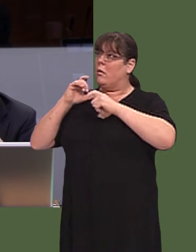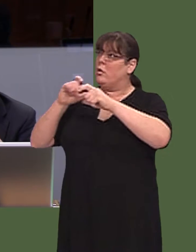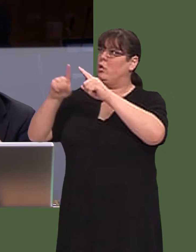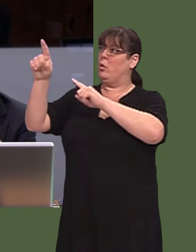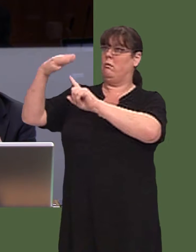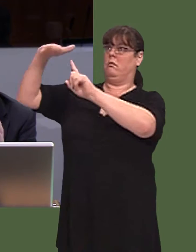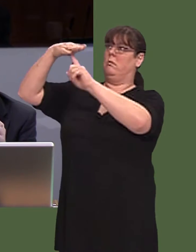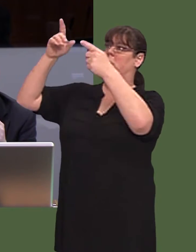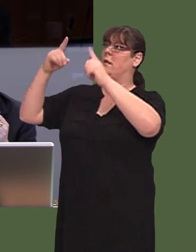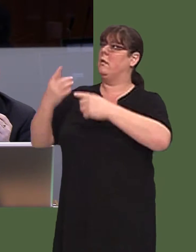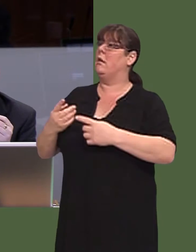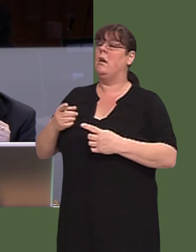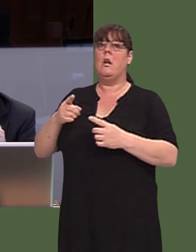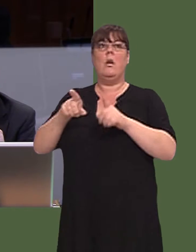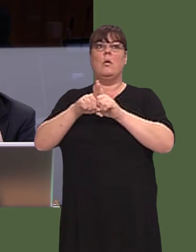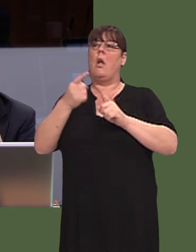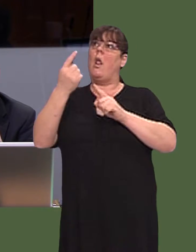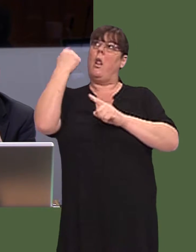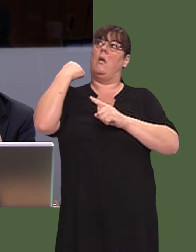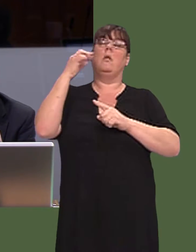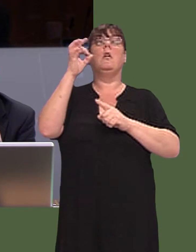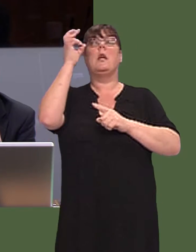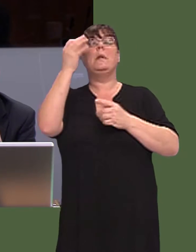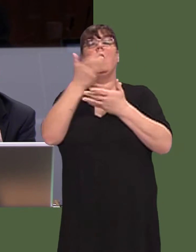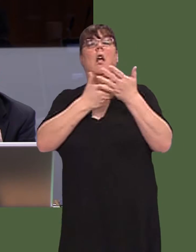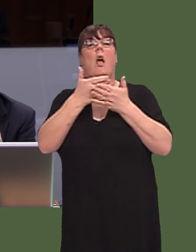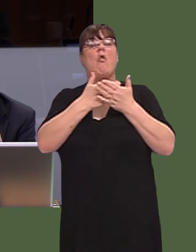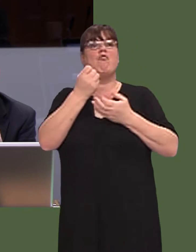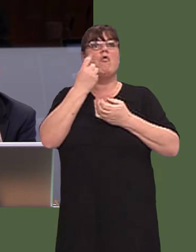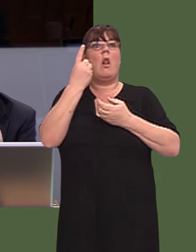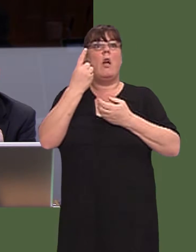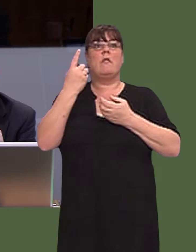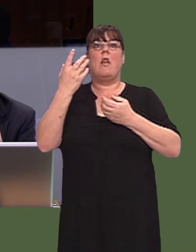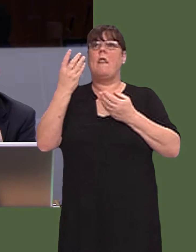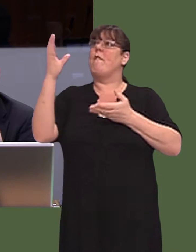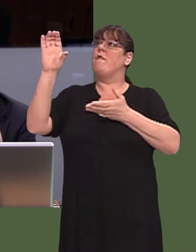Andrew R.T. Davies: What also came to light in the committee last week was that the funding gap between